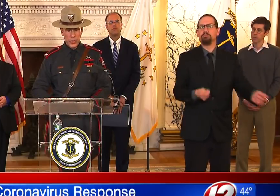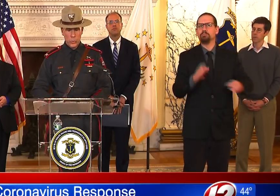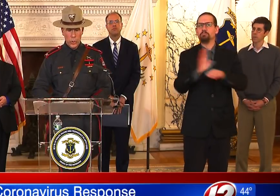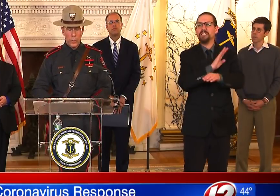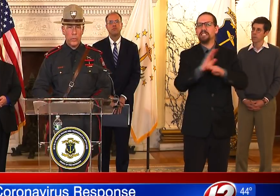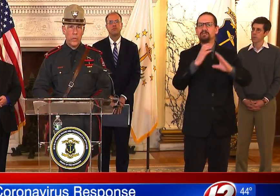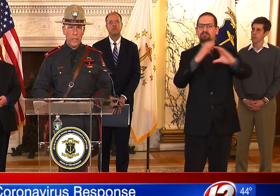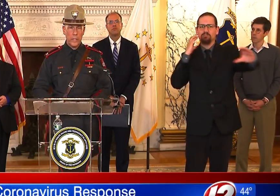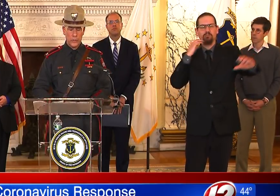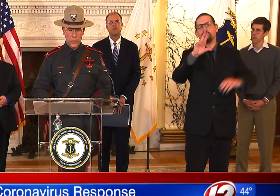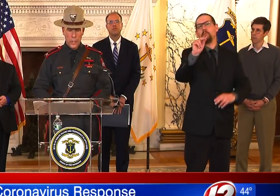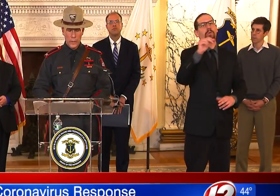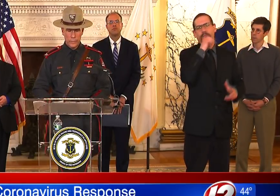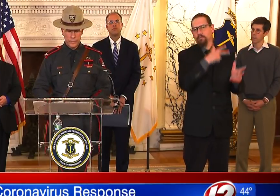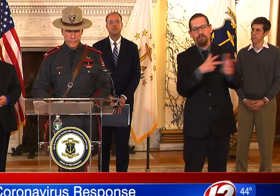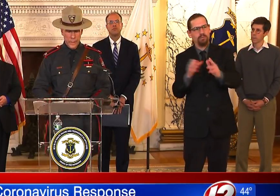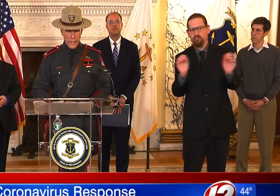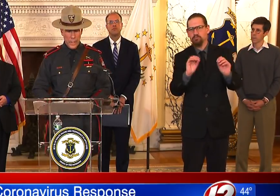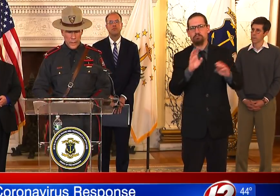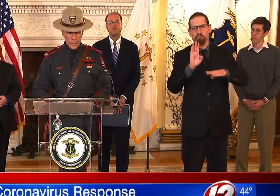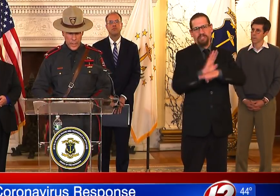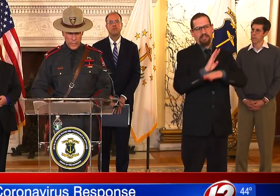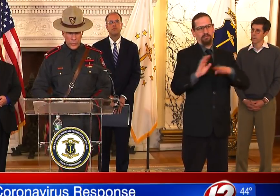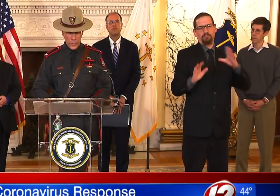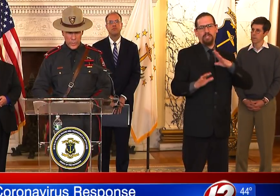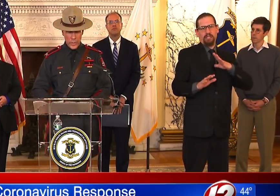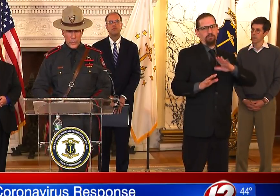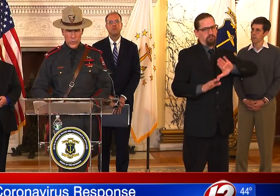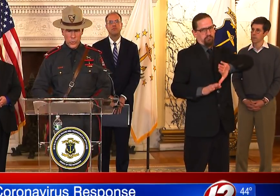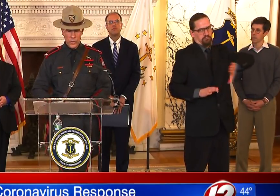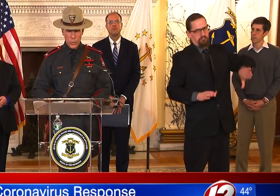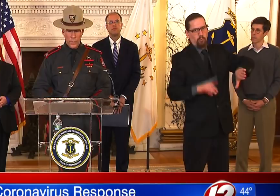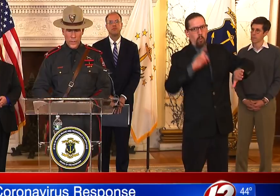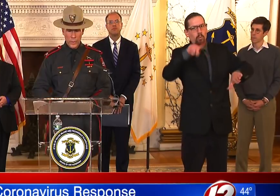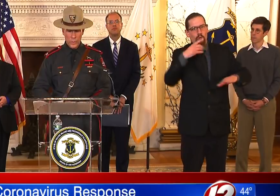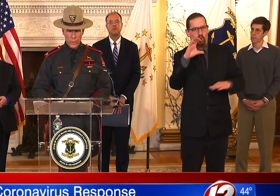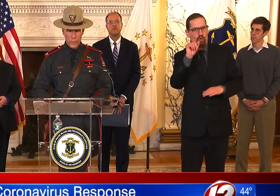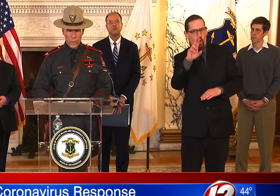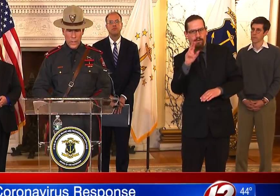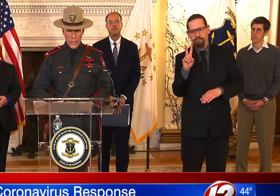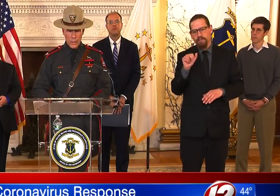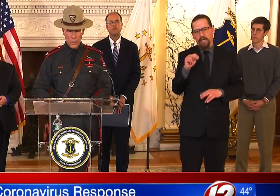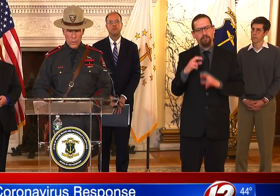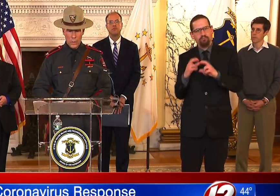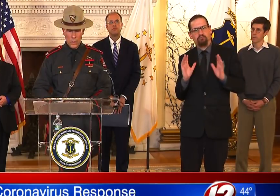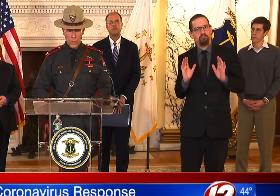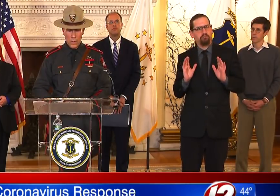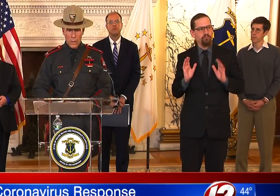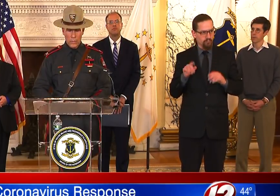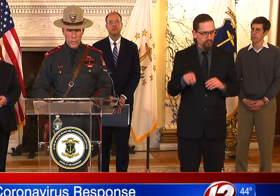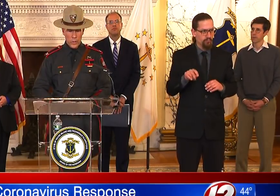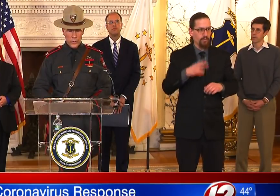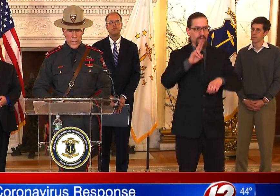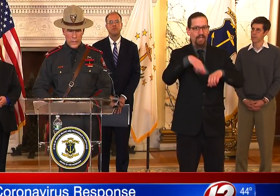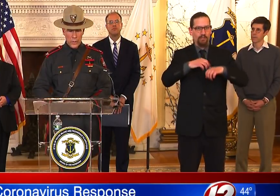COMMERCE WILL NOT BE IMPEDED. AS THE GOVERNOR OUTLINED, THE STATE POLICE IS WORKING WITH